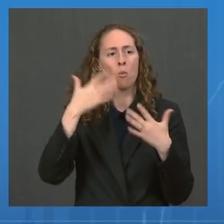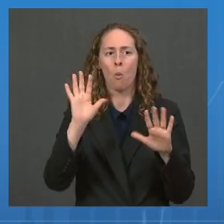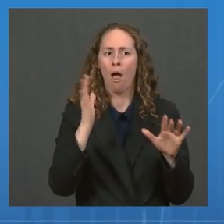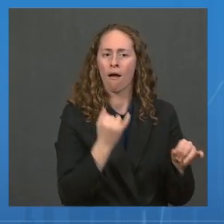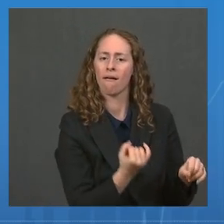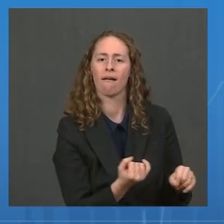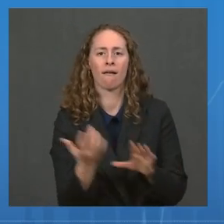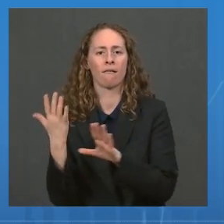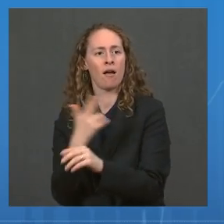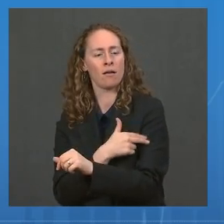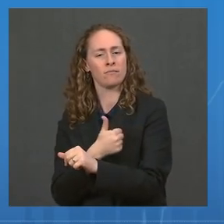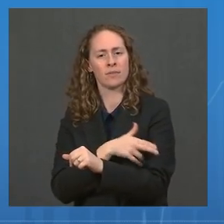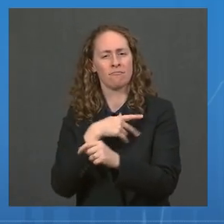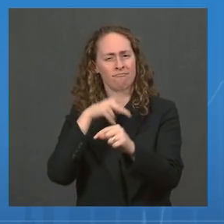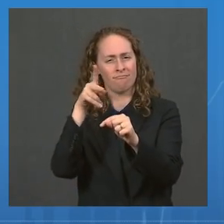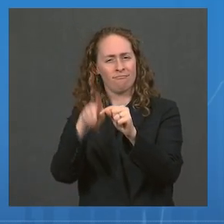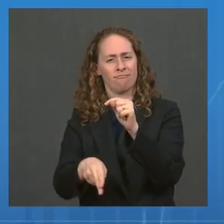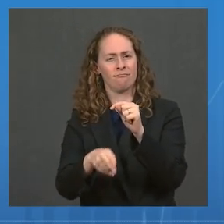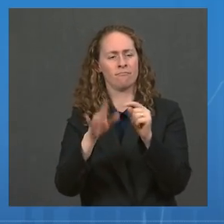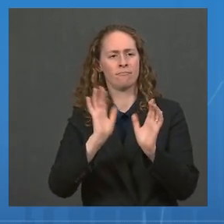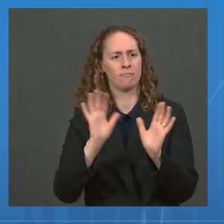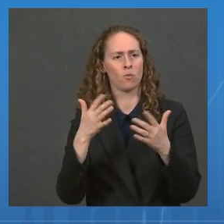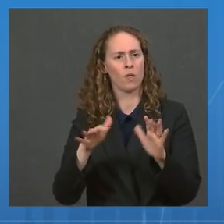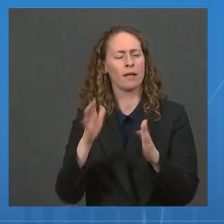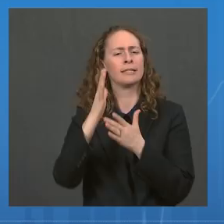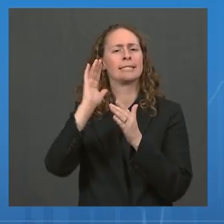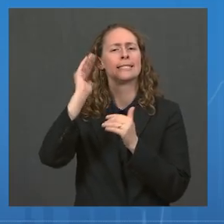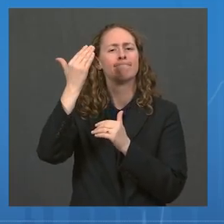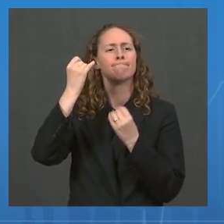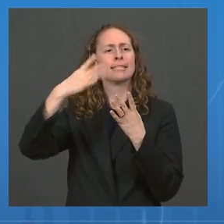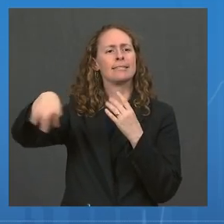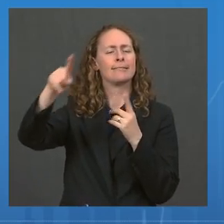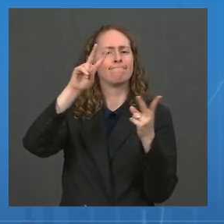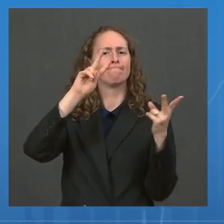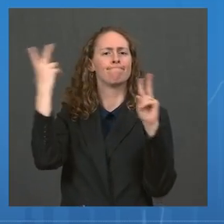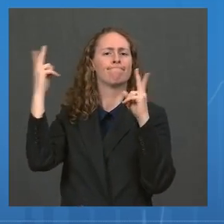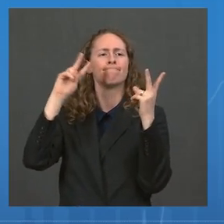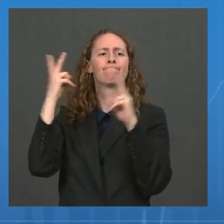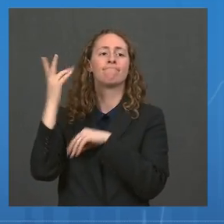But I think that there is some misunderstanding that if you don't get hospitalized,